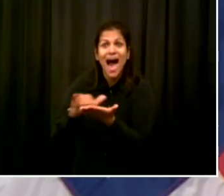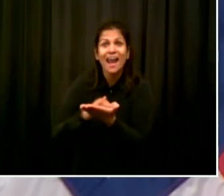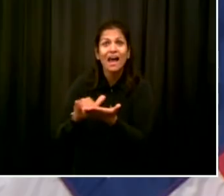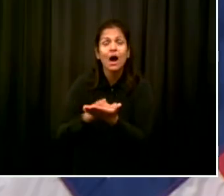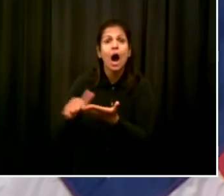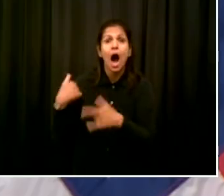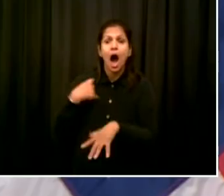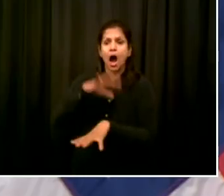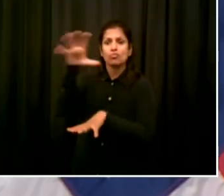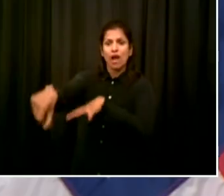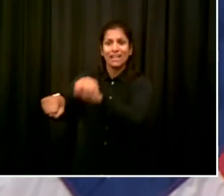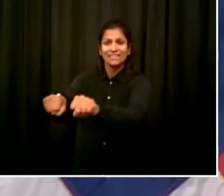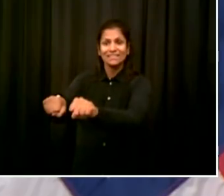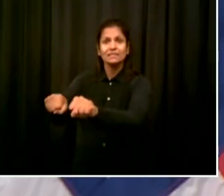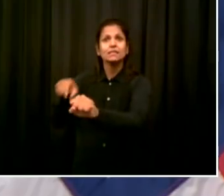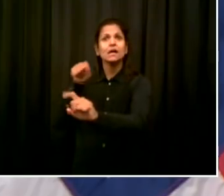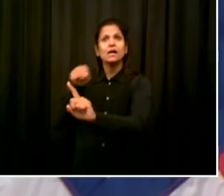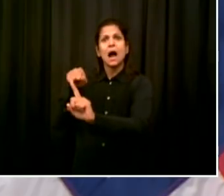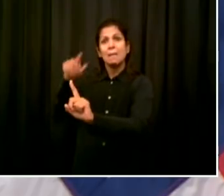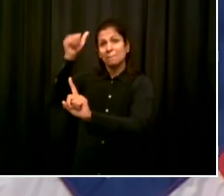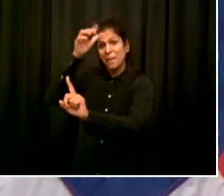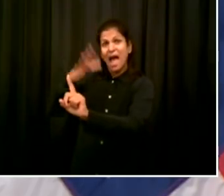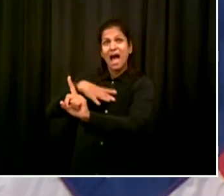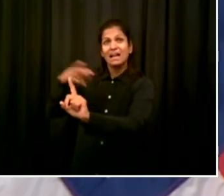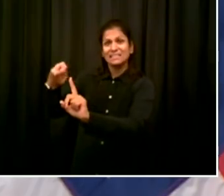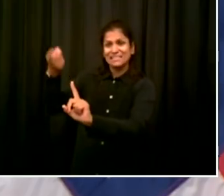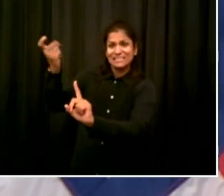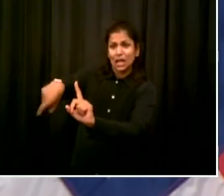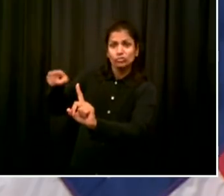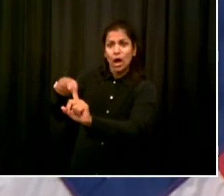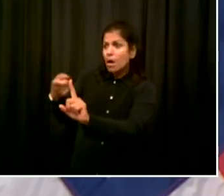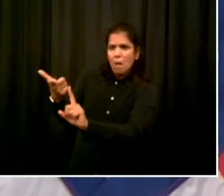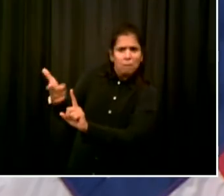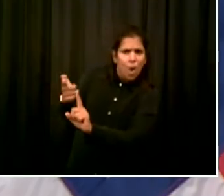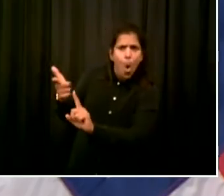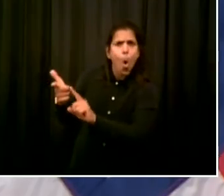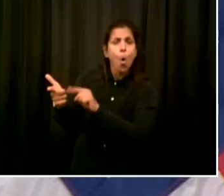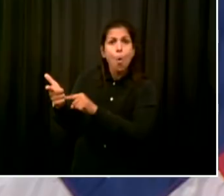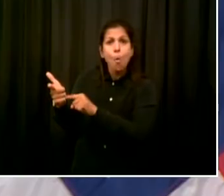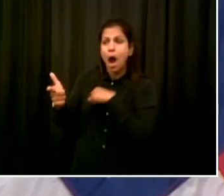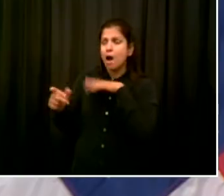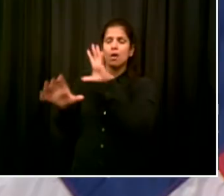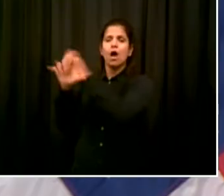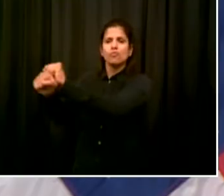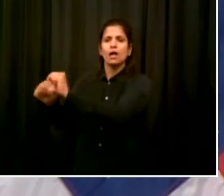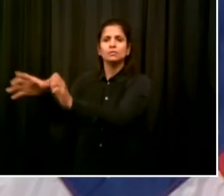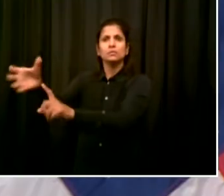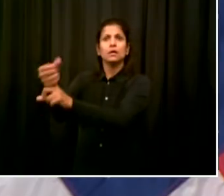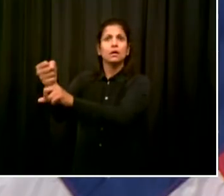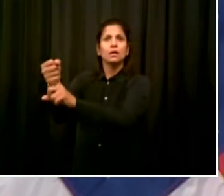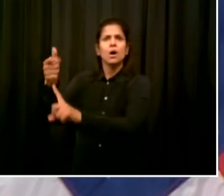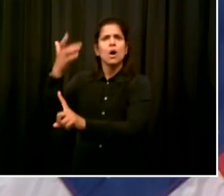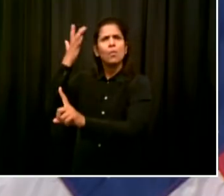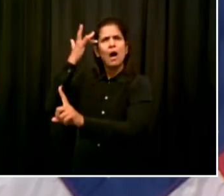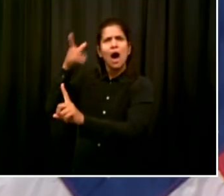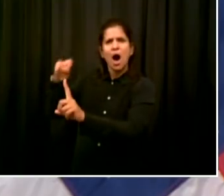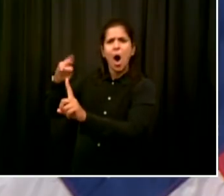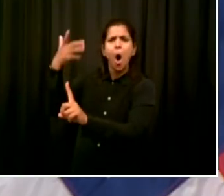MANHATTAN WE MADE AN ARREST OF A PERSON SHOONTIG